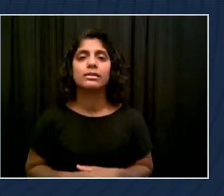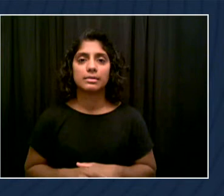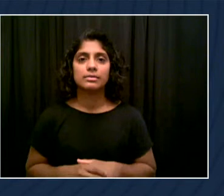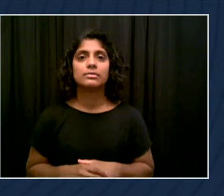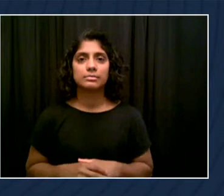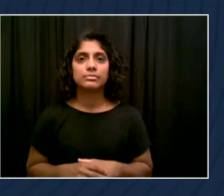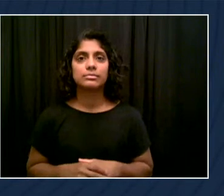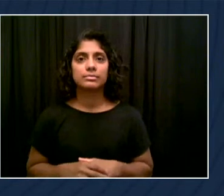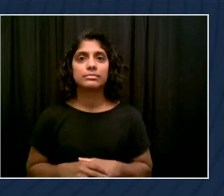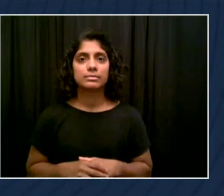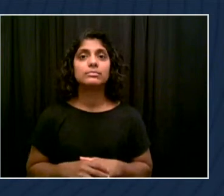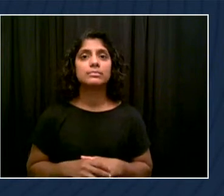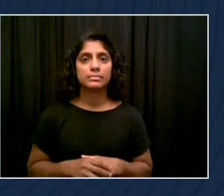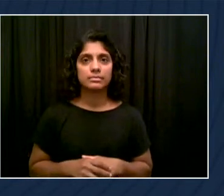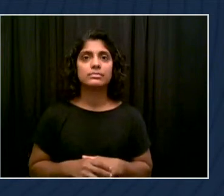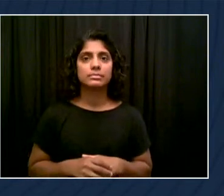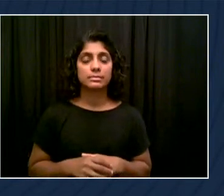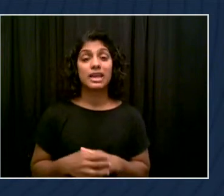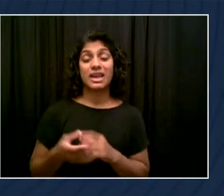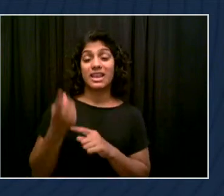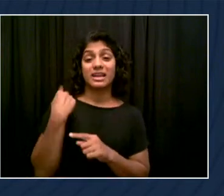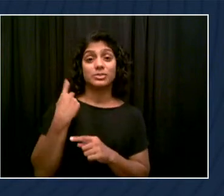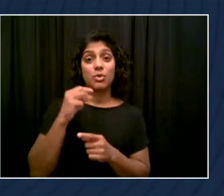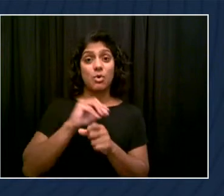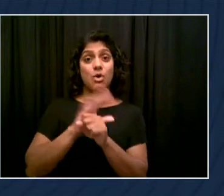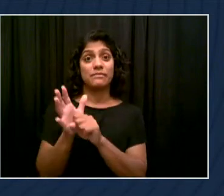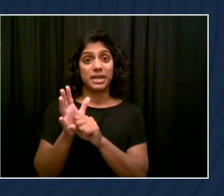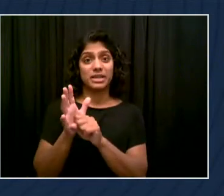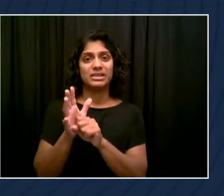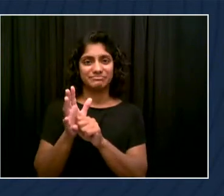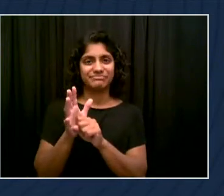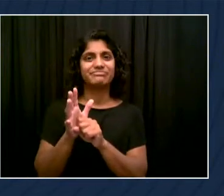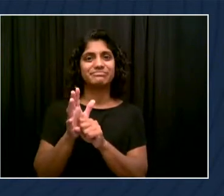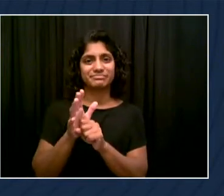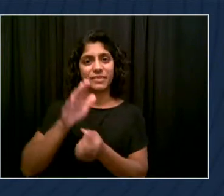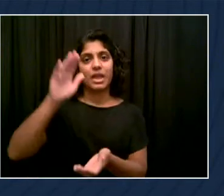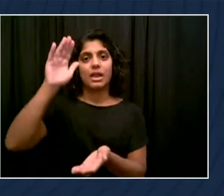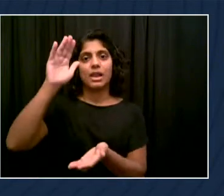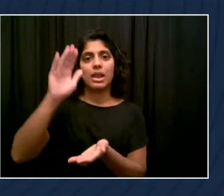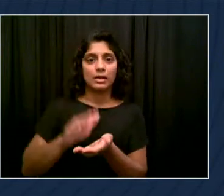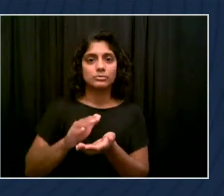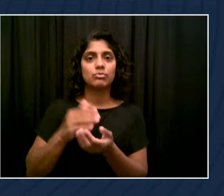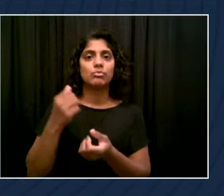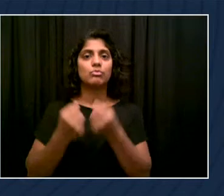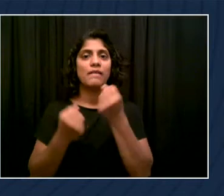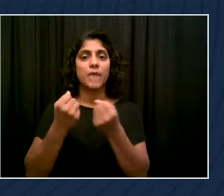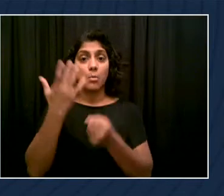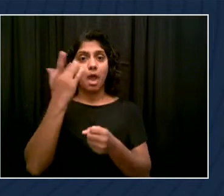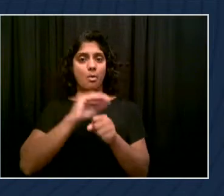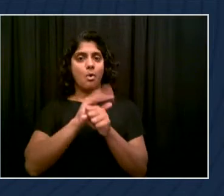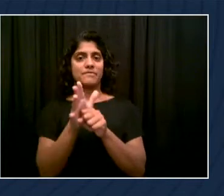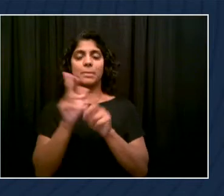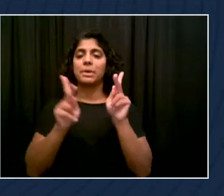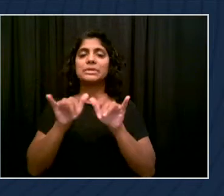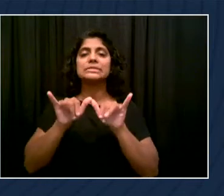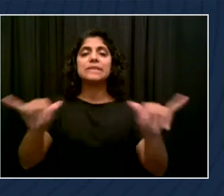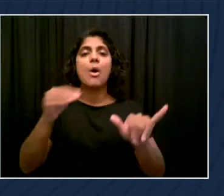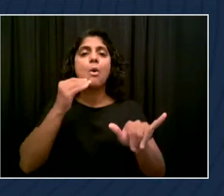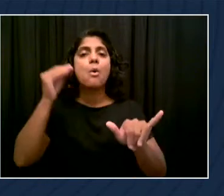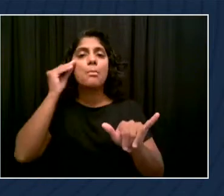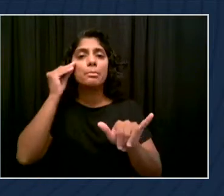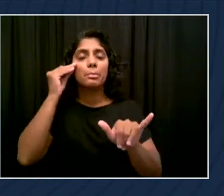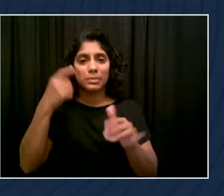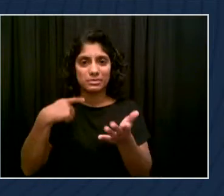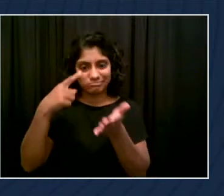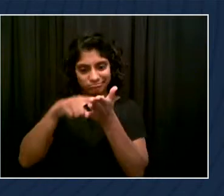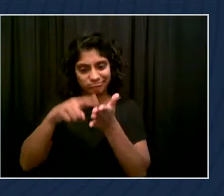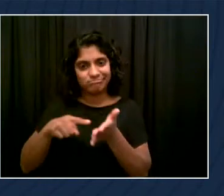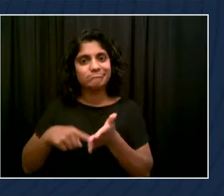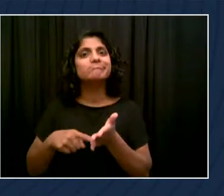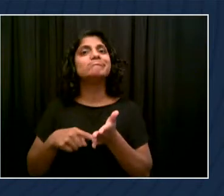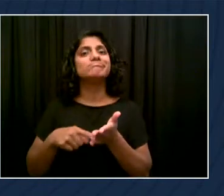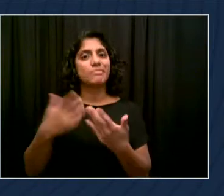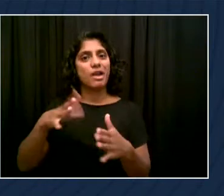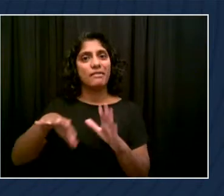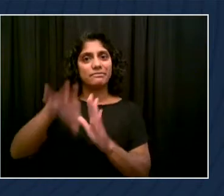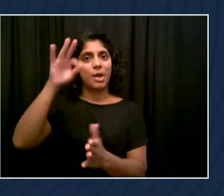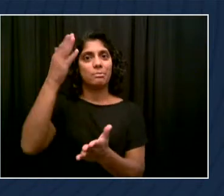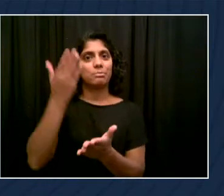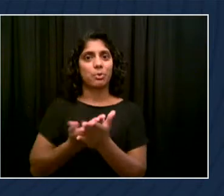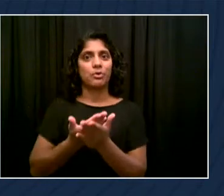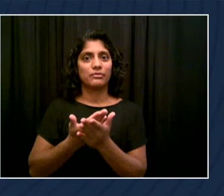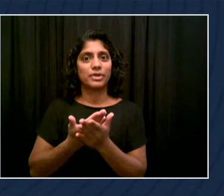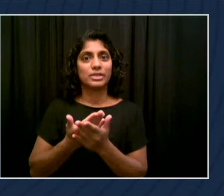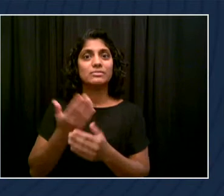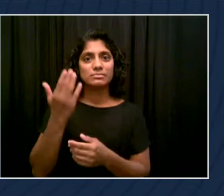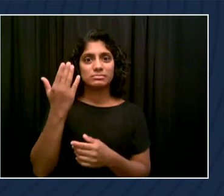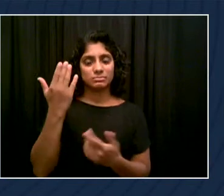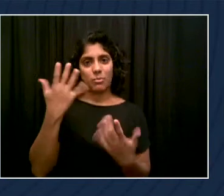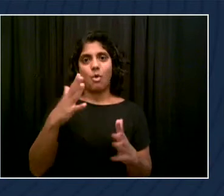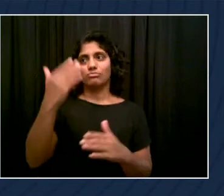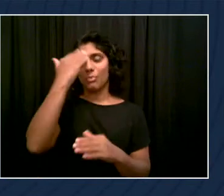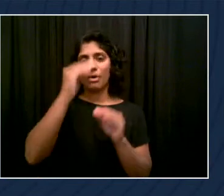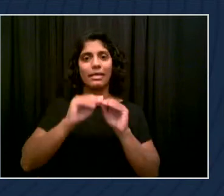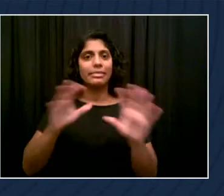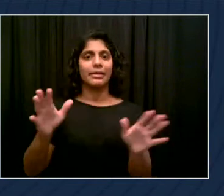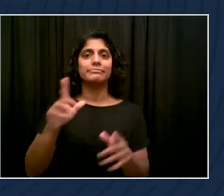FORWARD AND GET